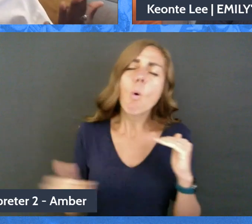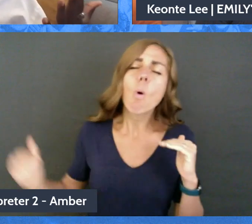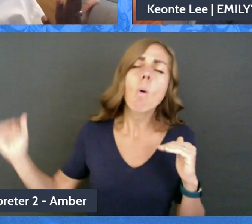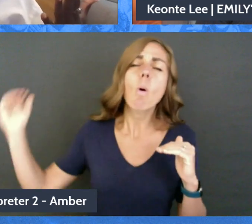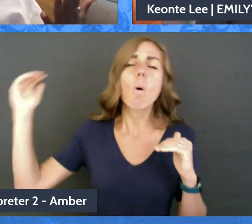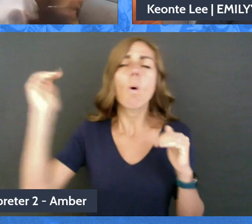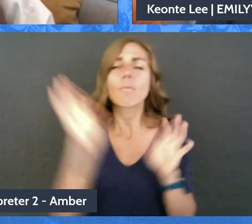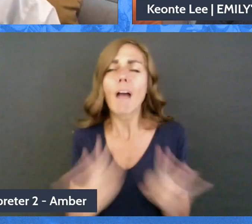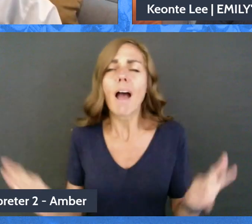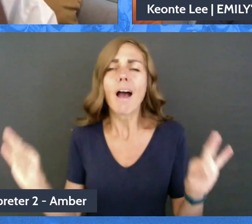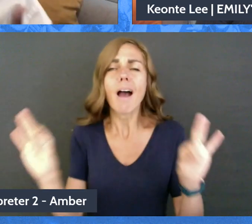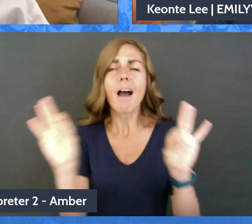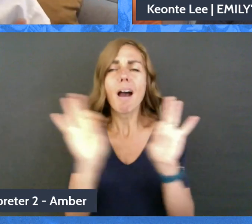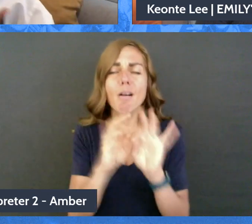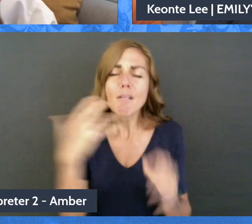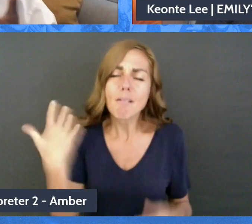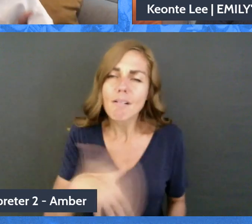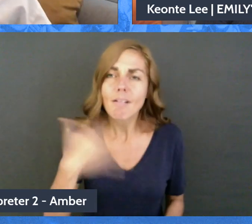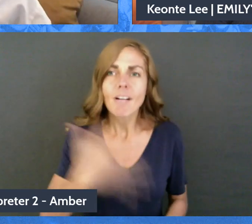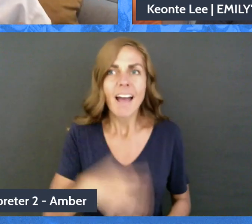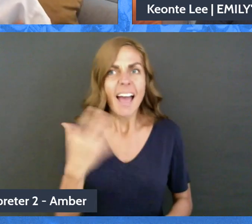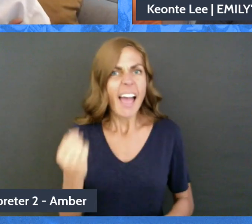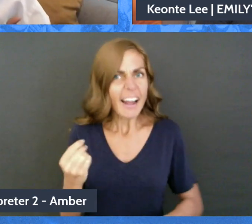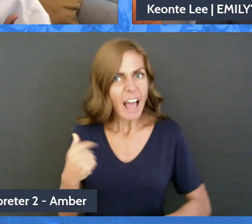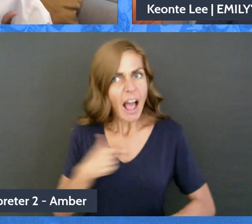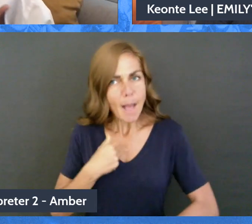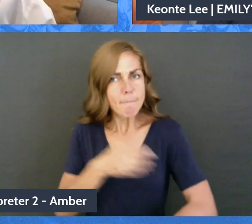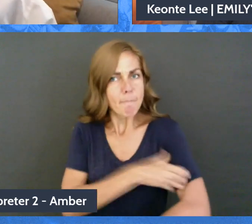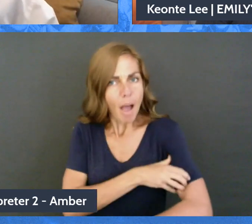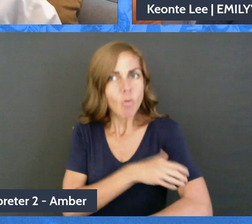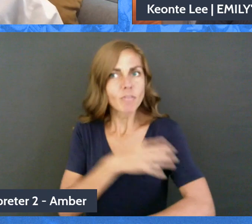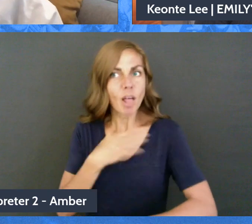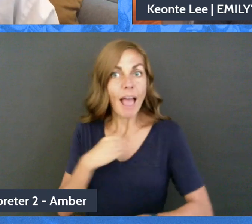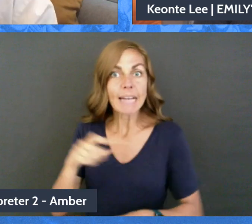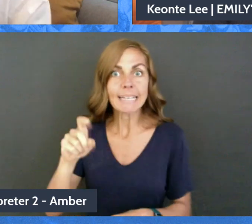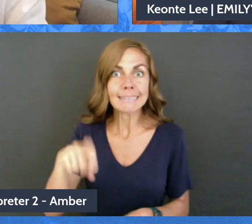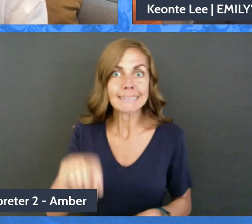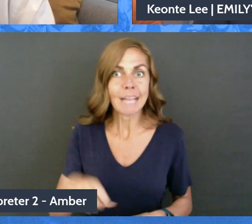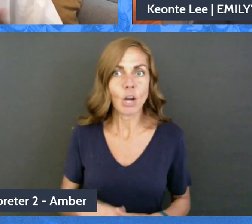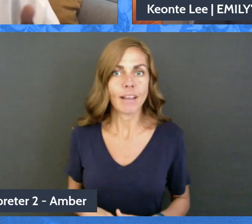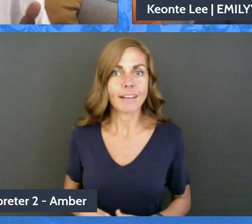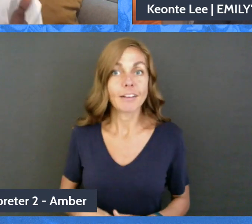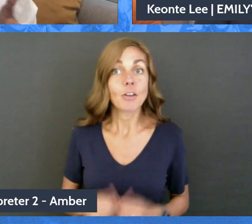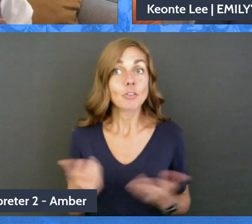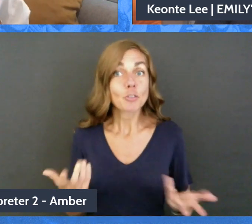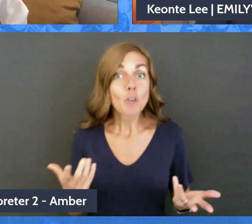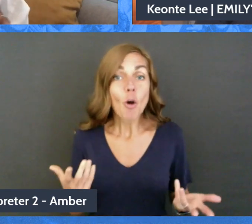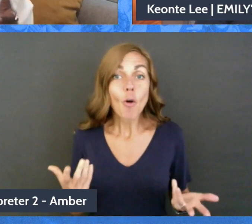as if I were powerful and necessary. And so treating myself in that way,